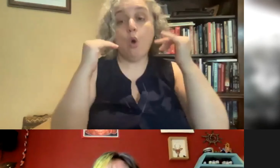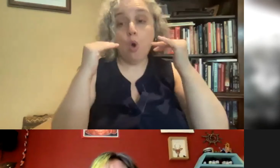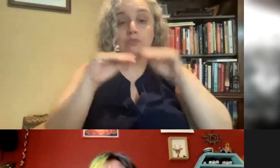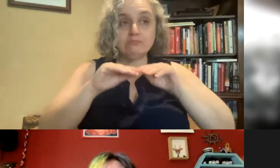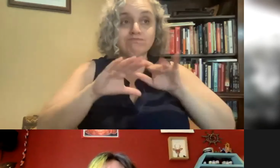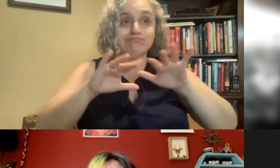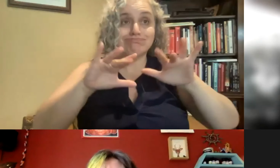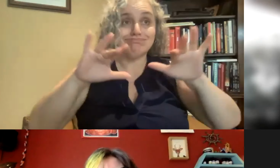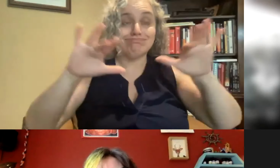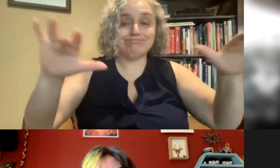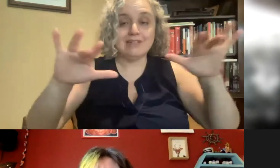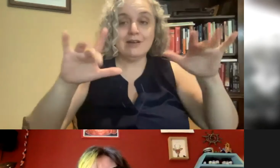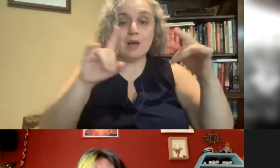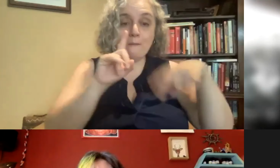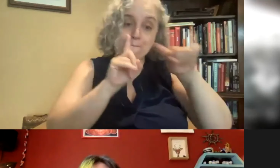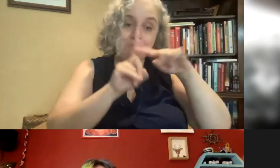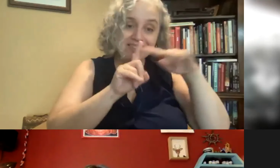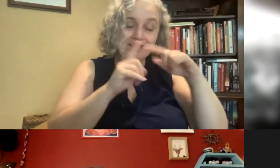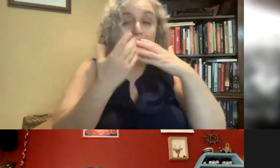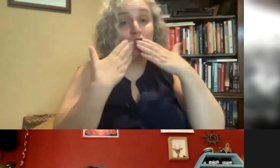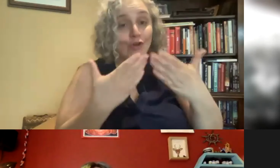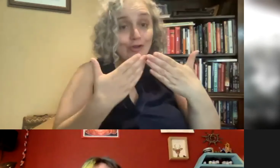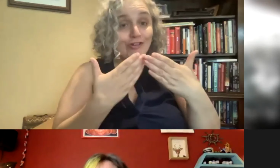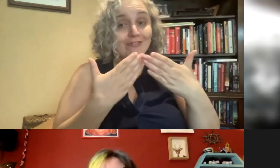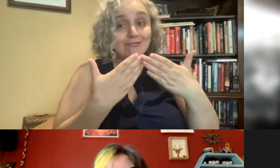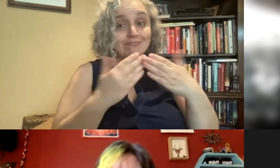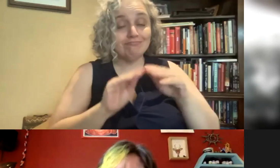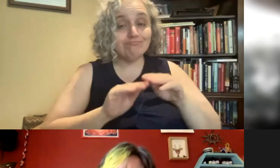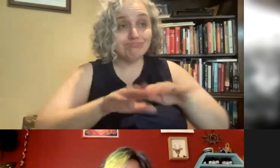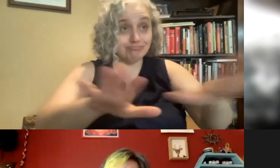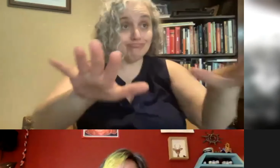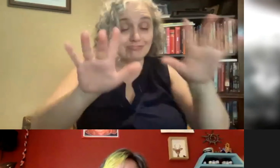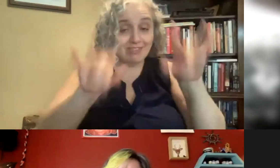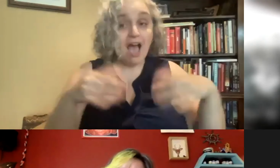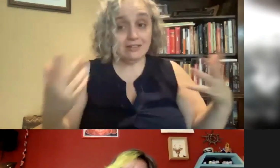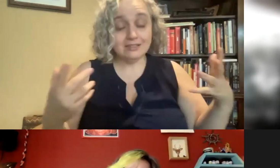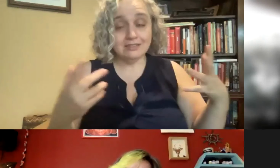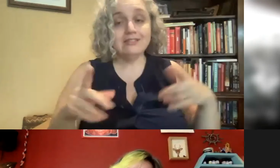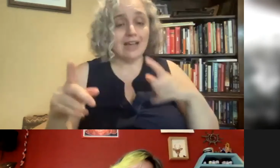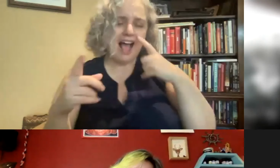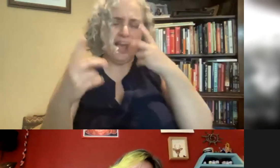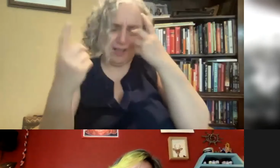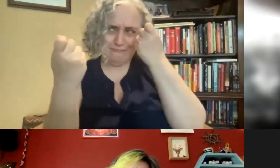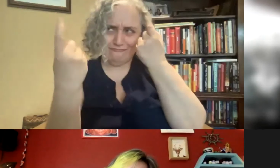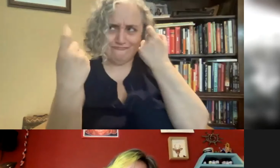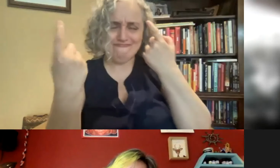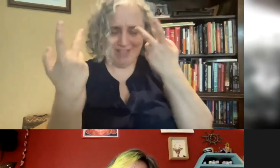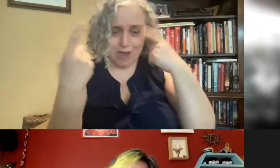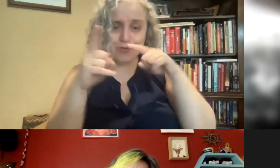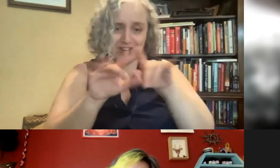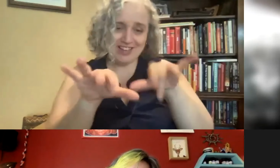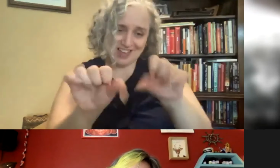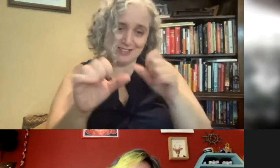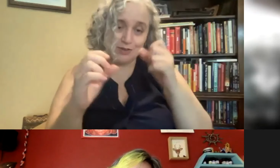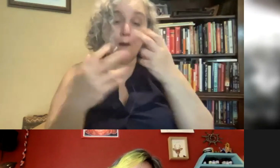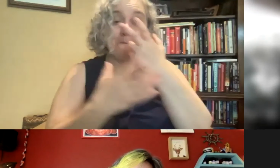I think we are hopeful for the same bubble.